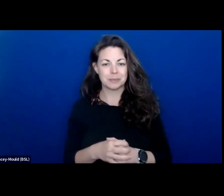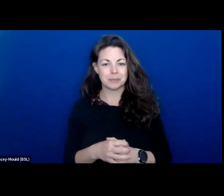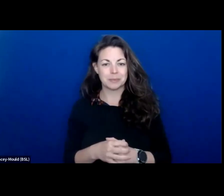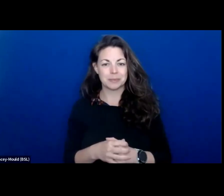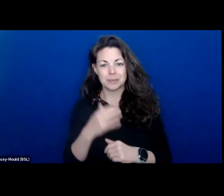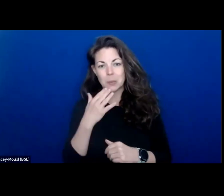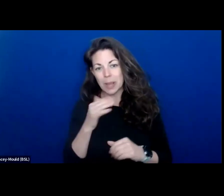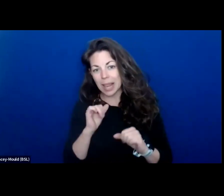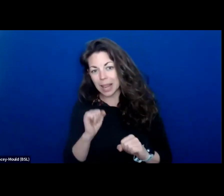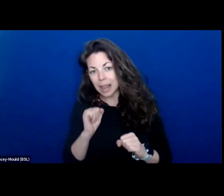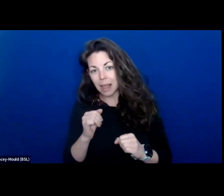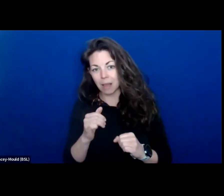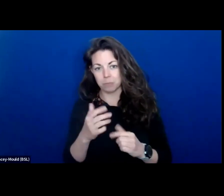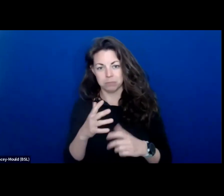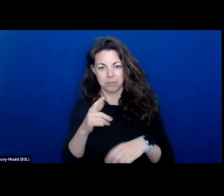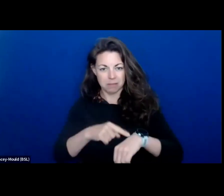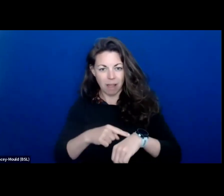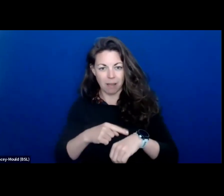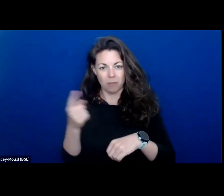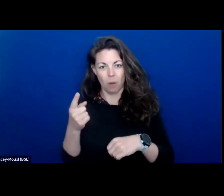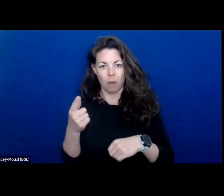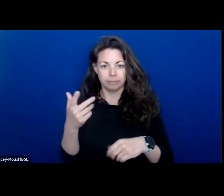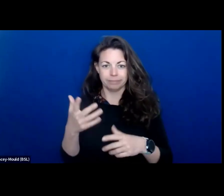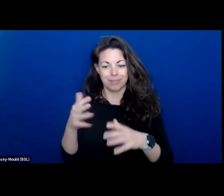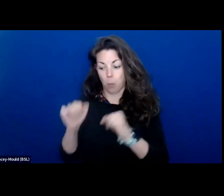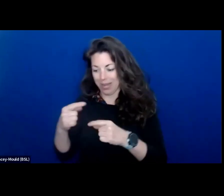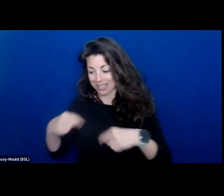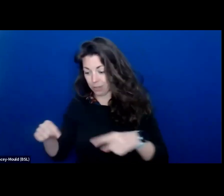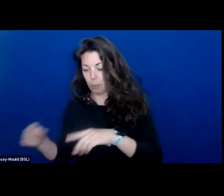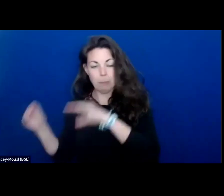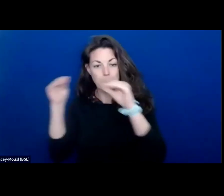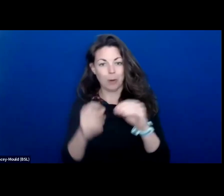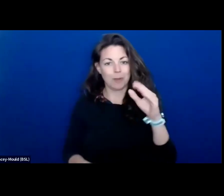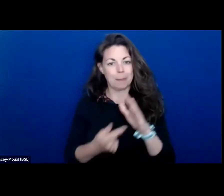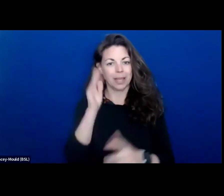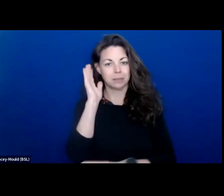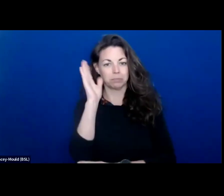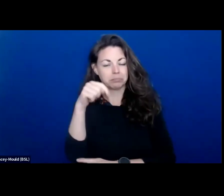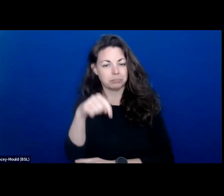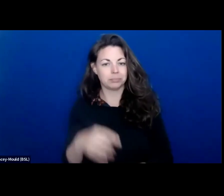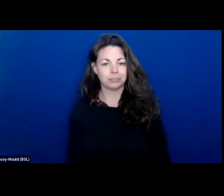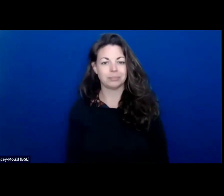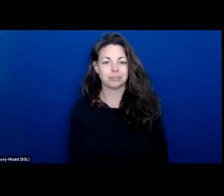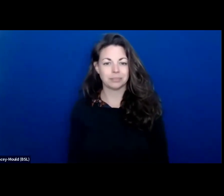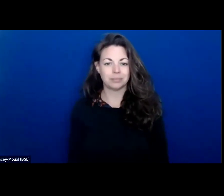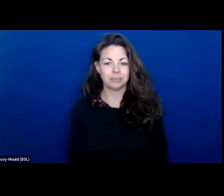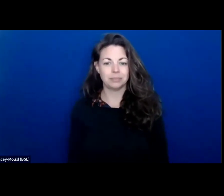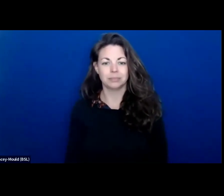in from the waiting room.